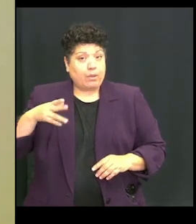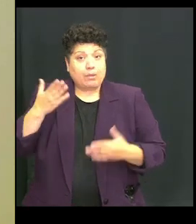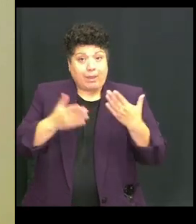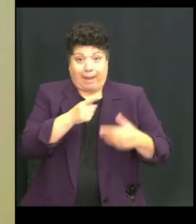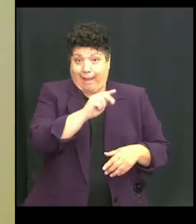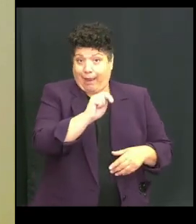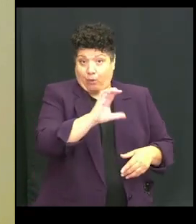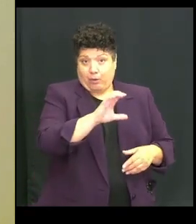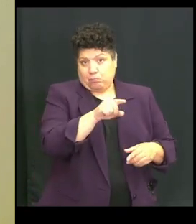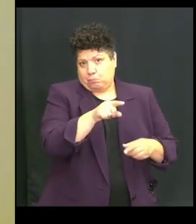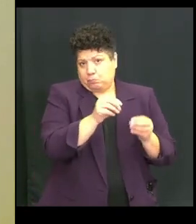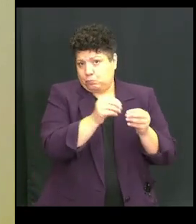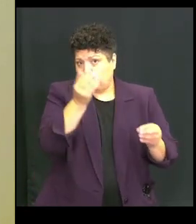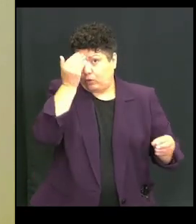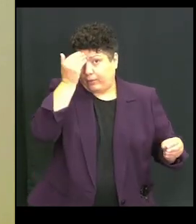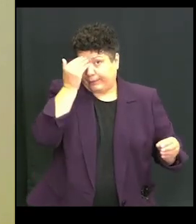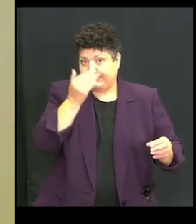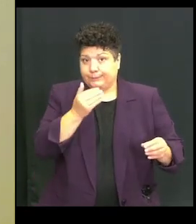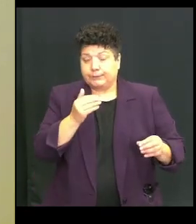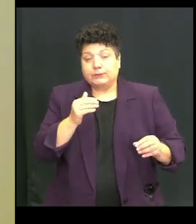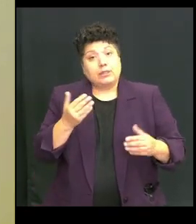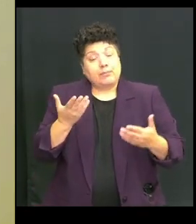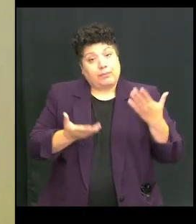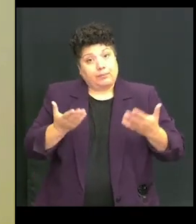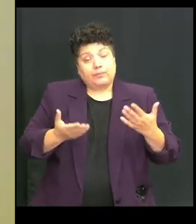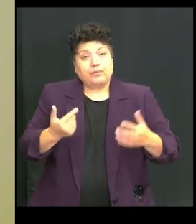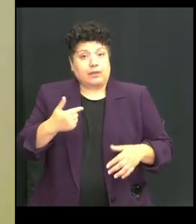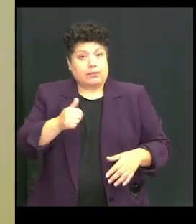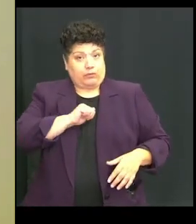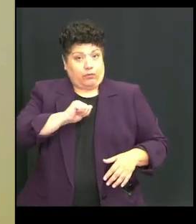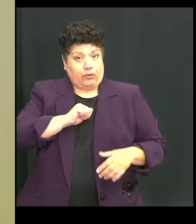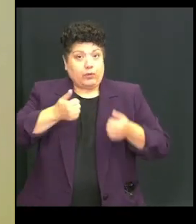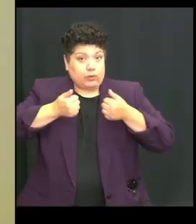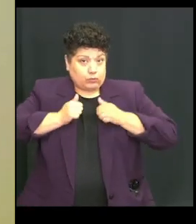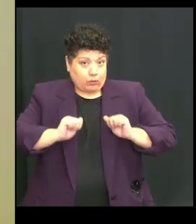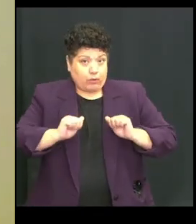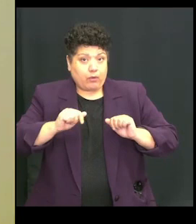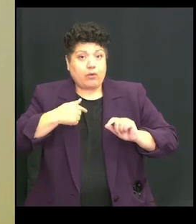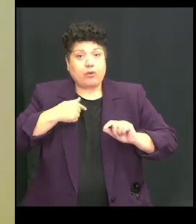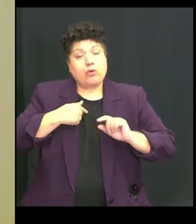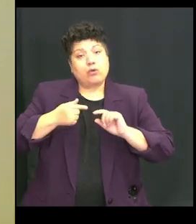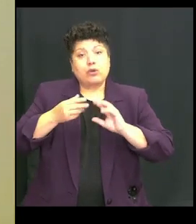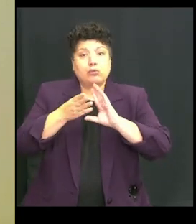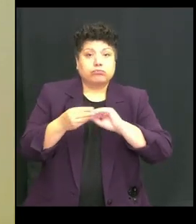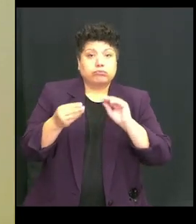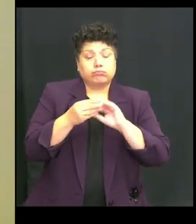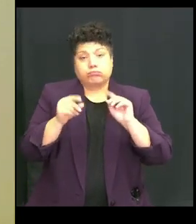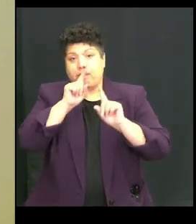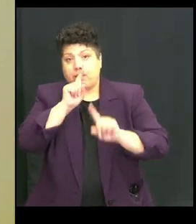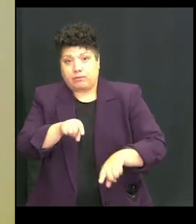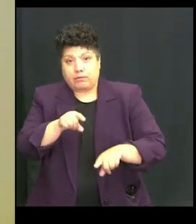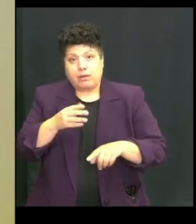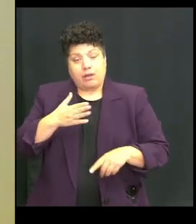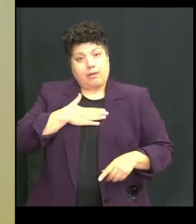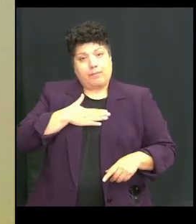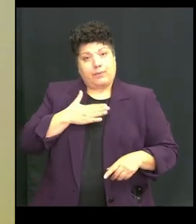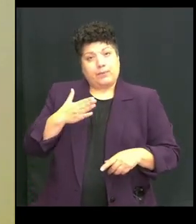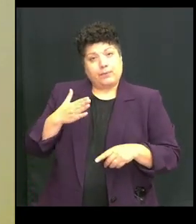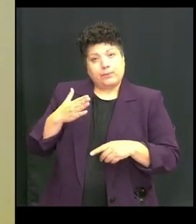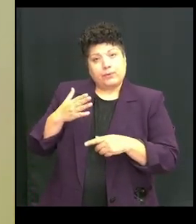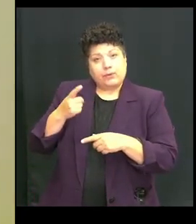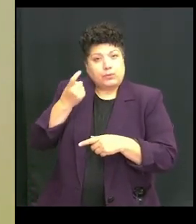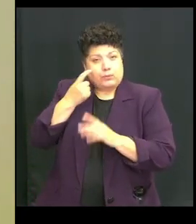One thing that I have been trying to speak to in some of my recent work with another fellow at Toronto,